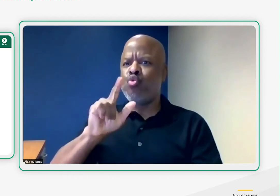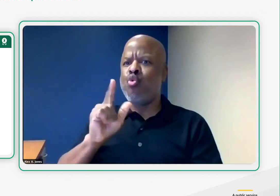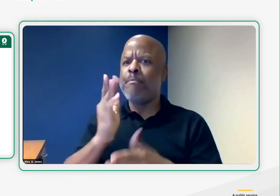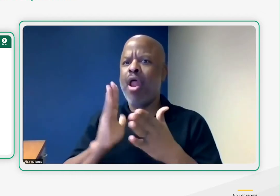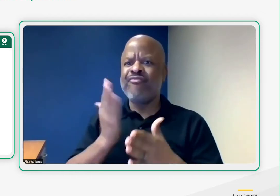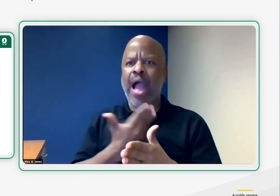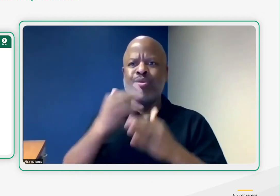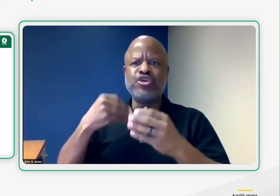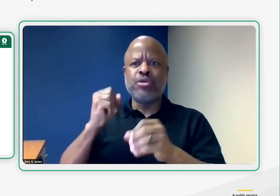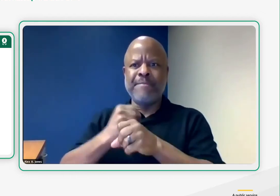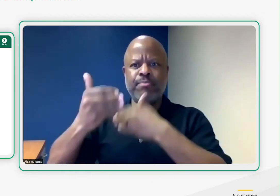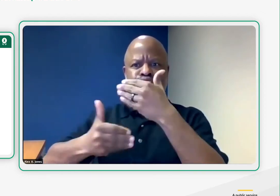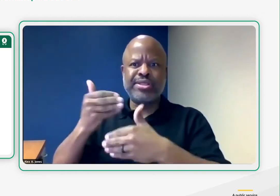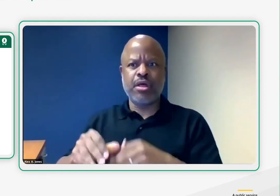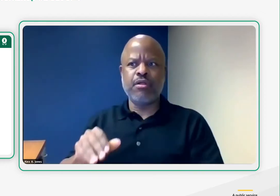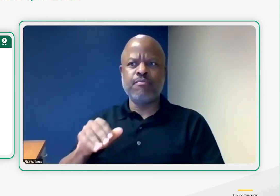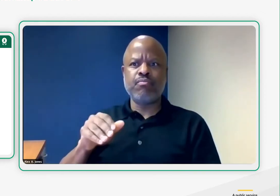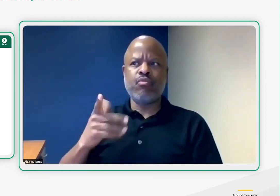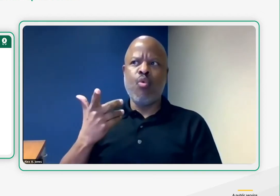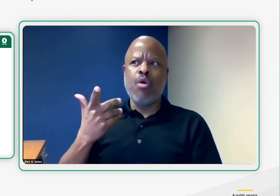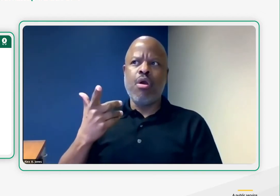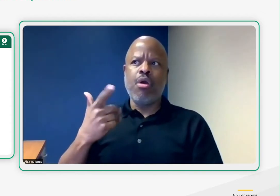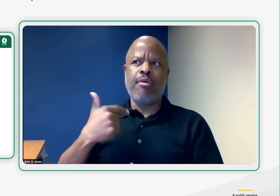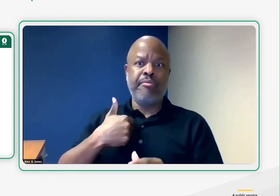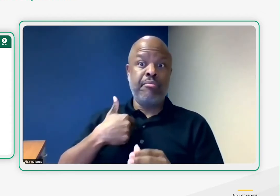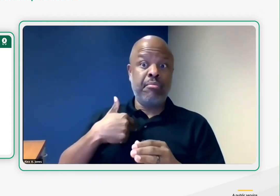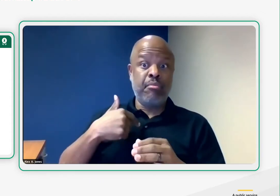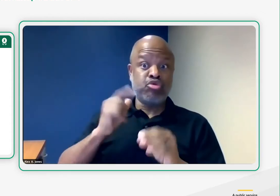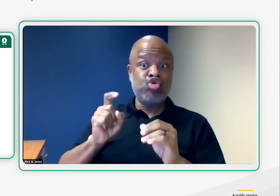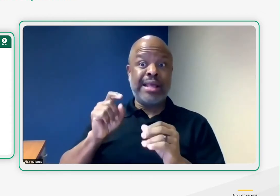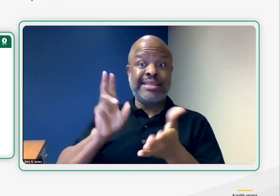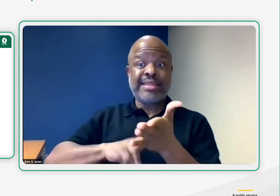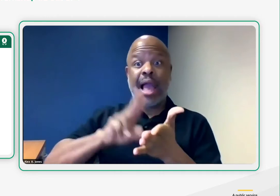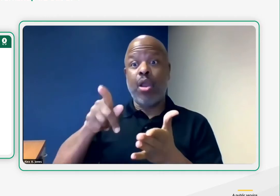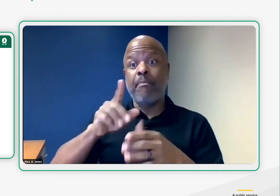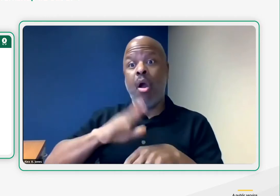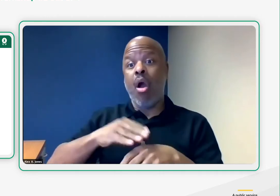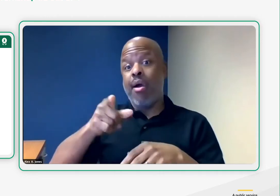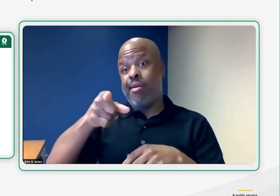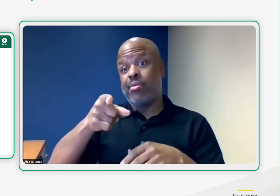And that tool is very important to our decision-making process.